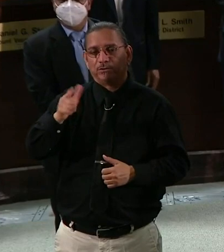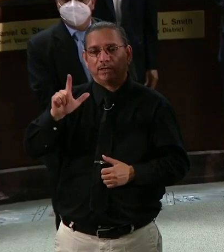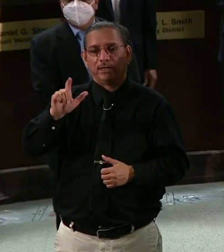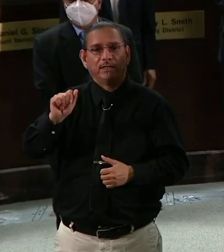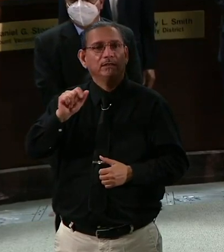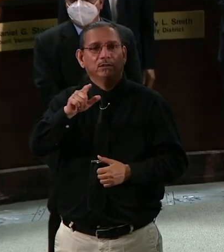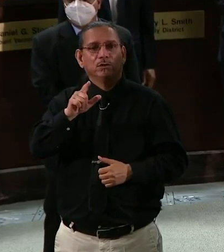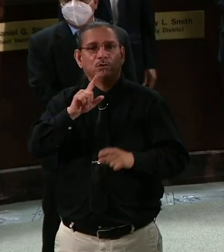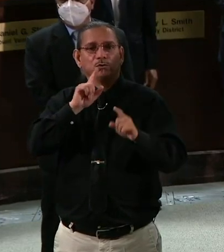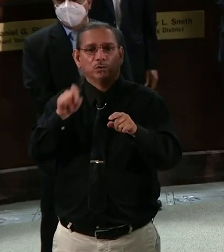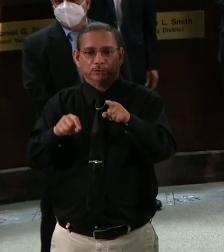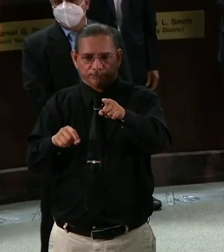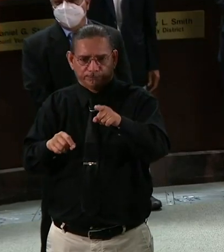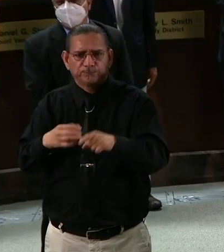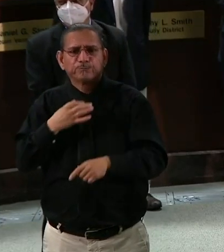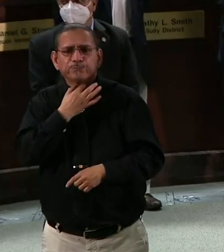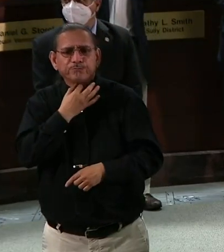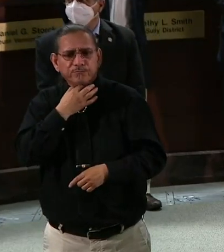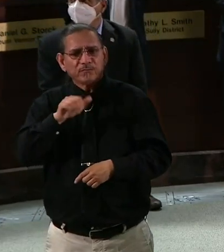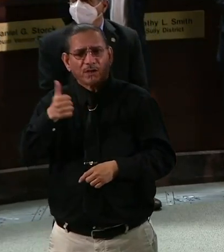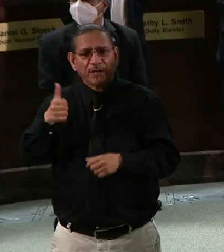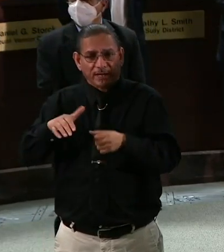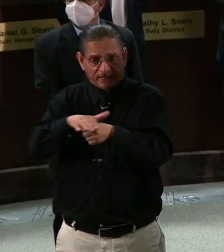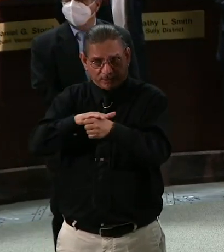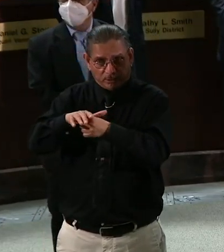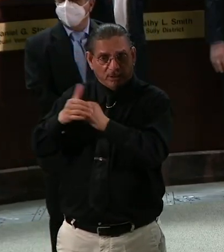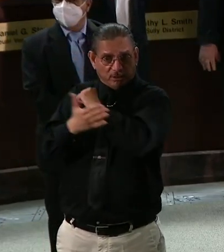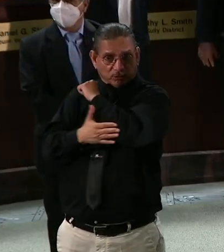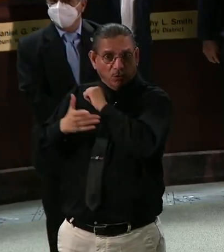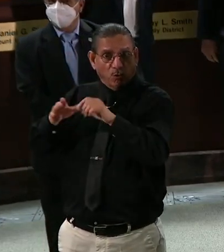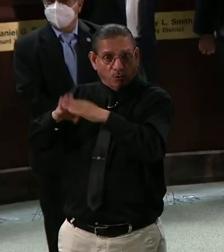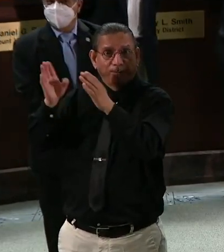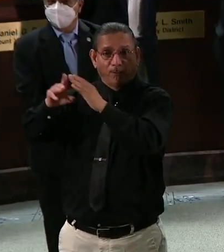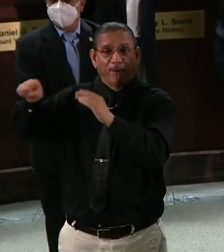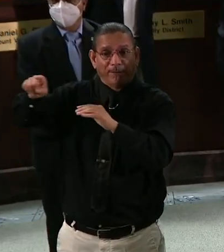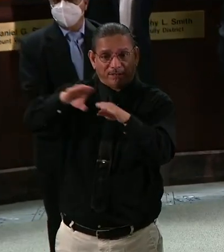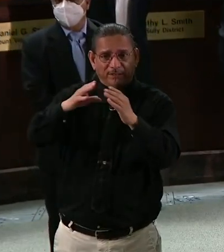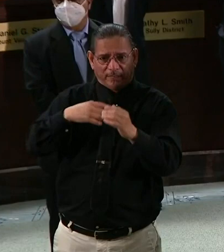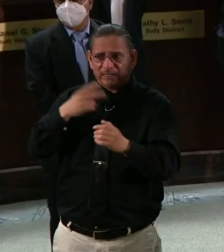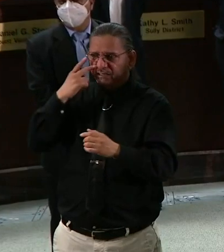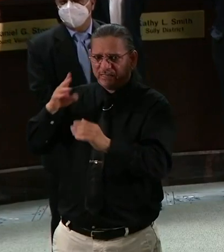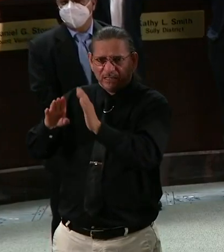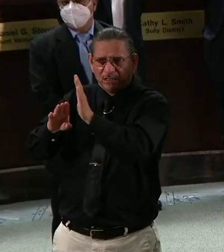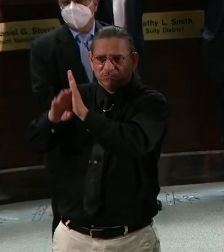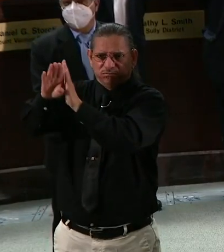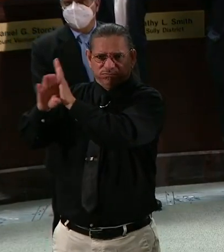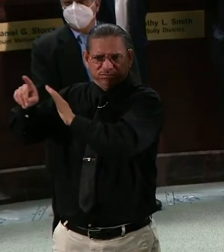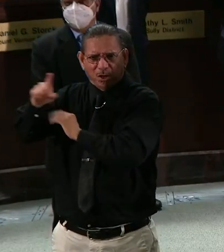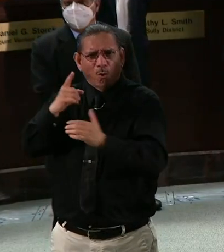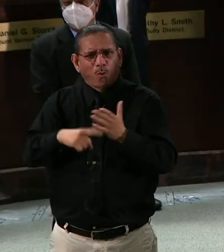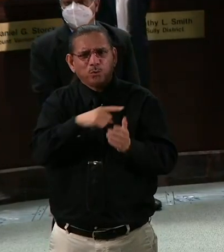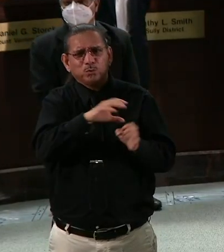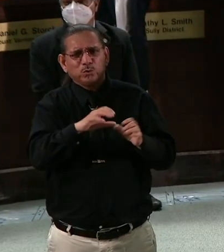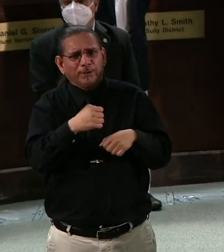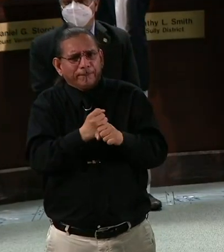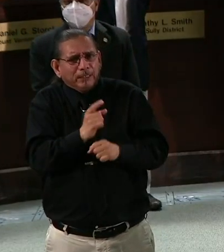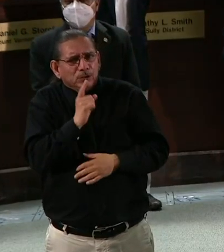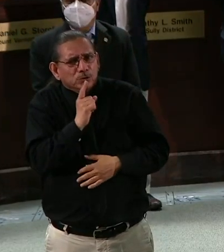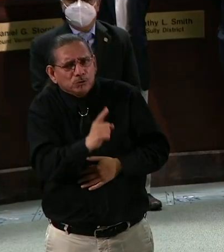GOING TO SEE AGAIN YOU AS WELL I AM FURIOUS YOU KNOW THERE'VE BEEN SOME OTHER AREAS OF THE COUNTRY THAT HAVE OPENED UP.